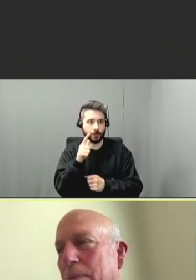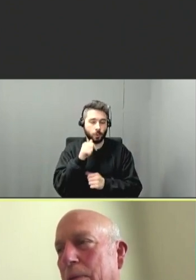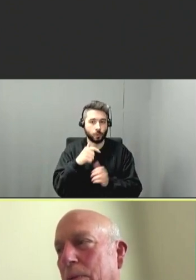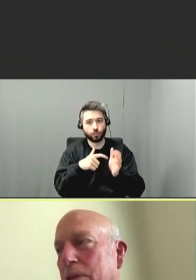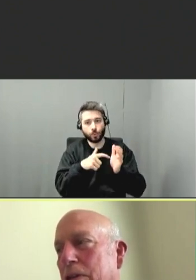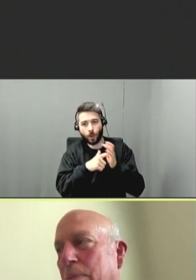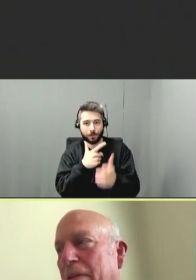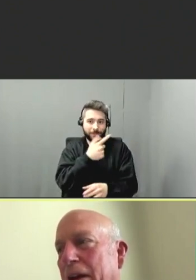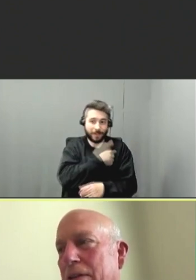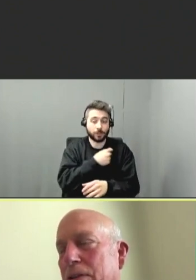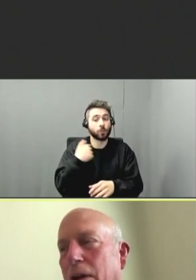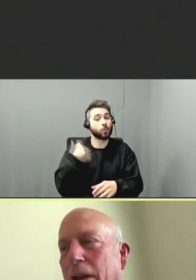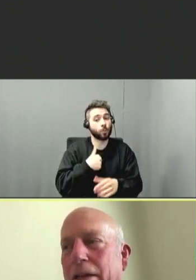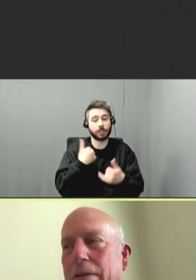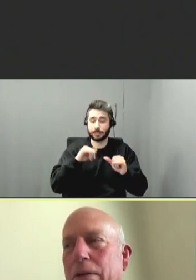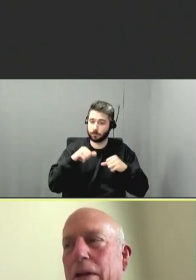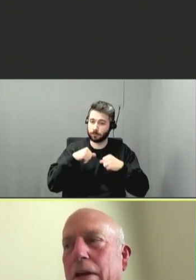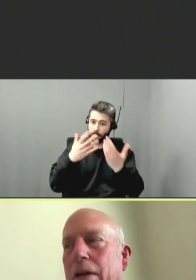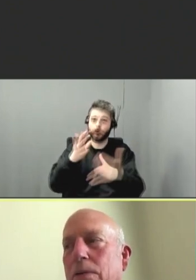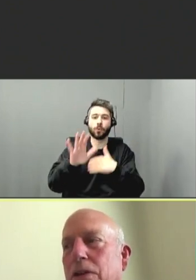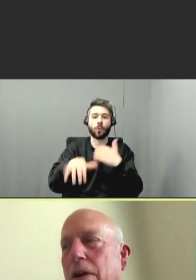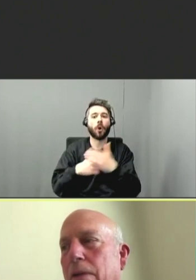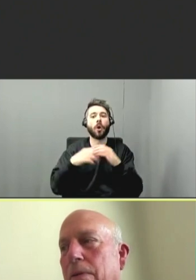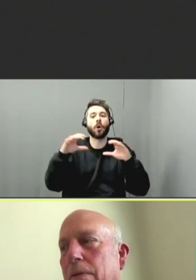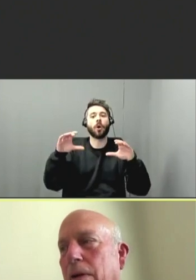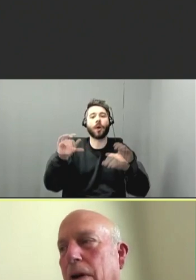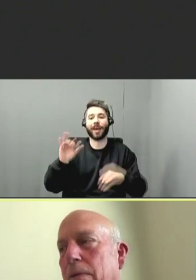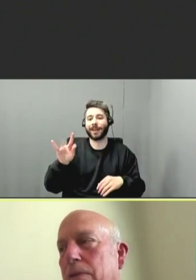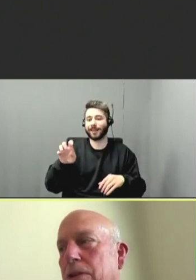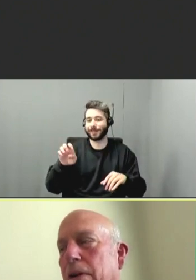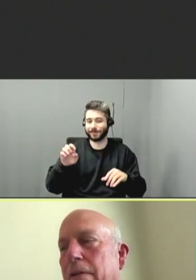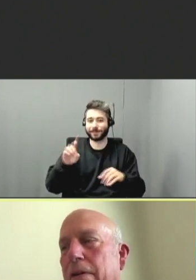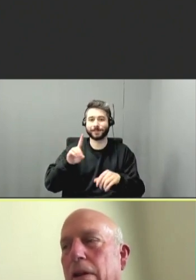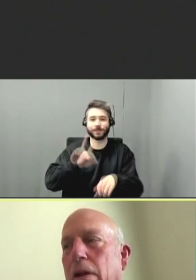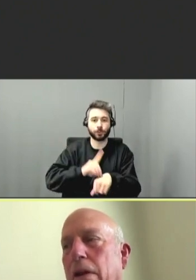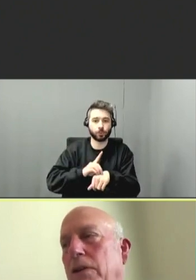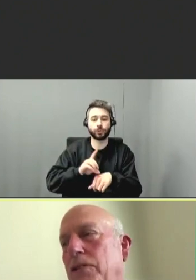get it, but we still provide it to all active duty, Coast Guard, guard and reserve and also